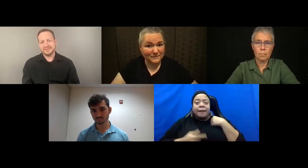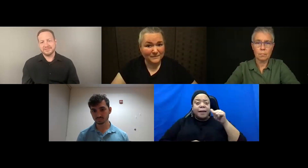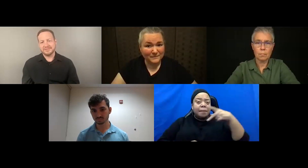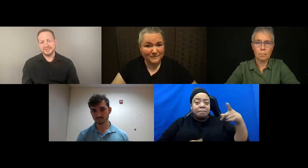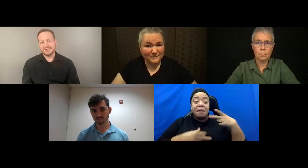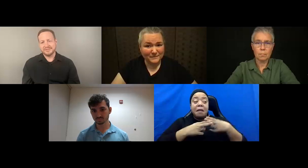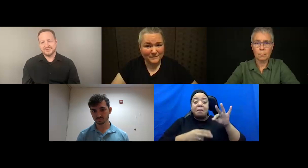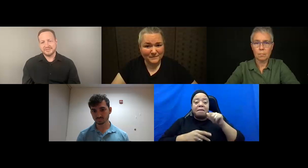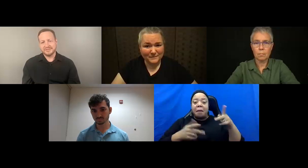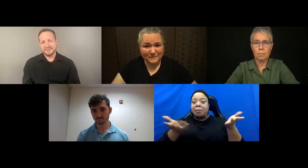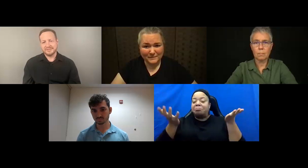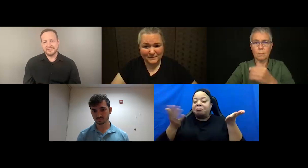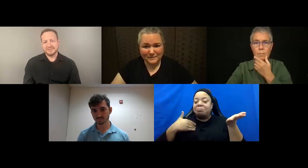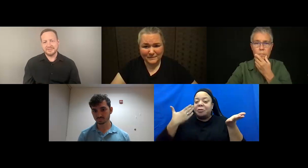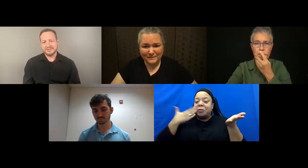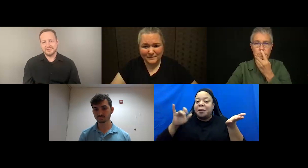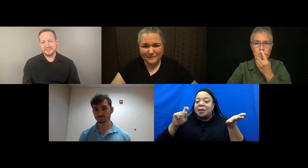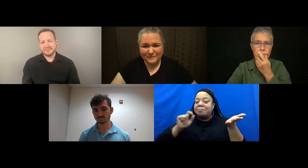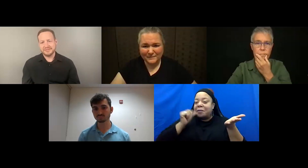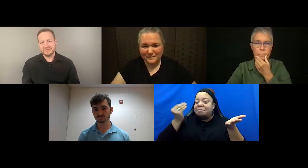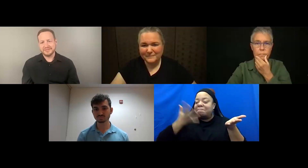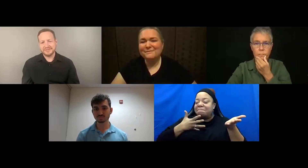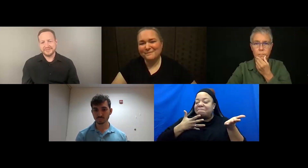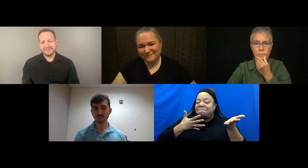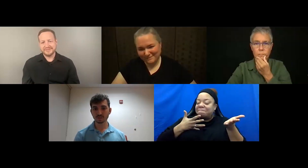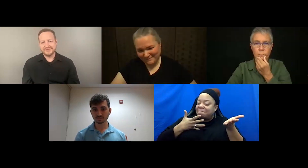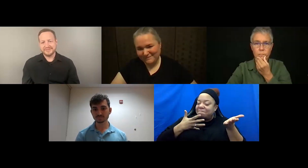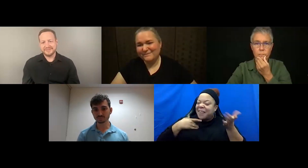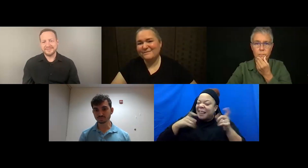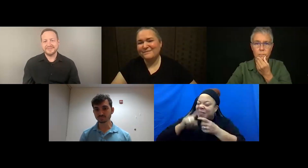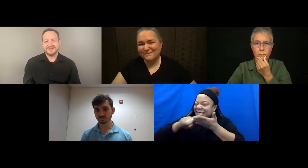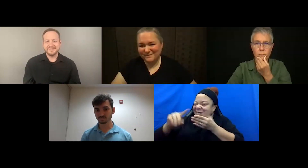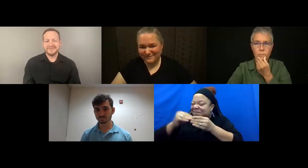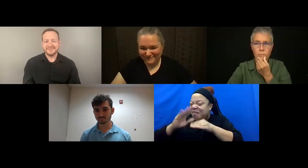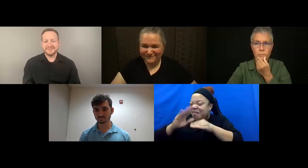Or, an app. (There's one, apparently.